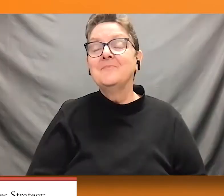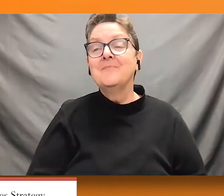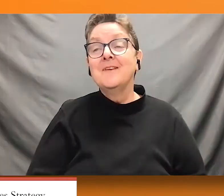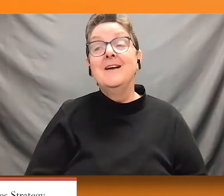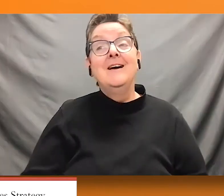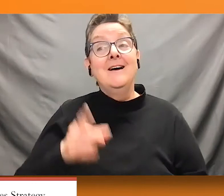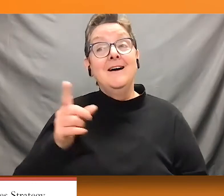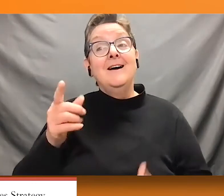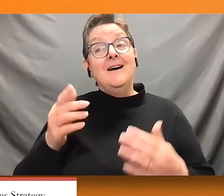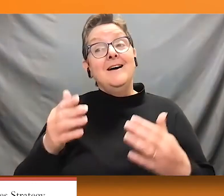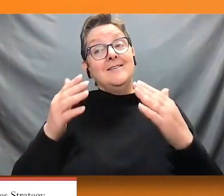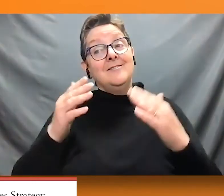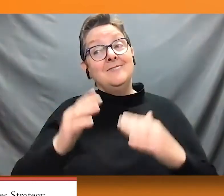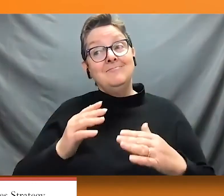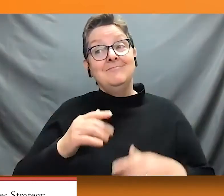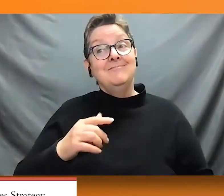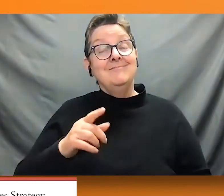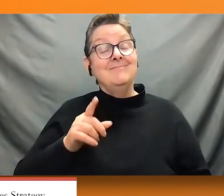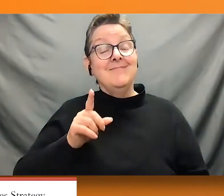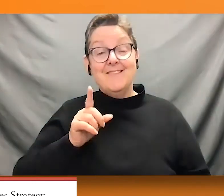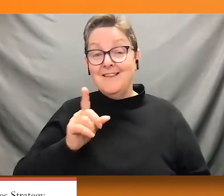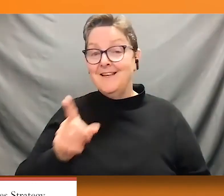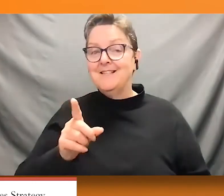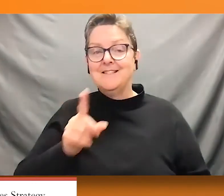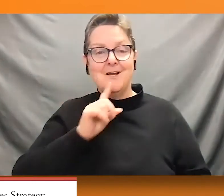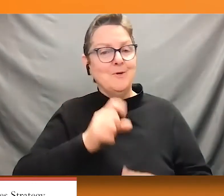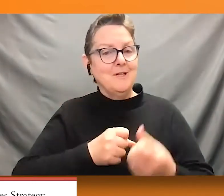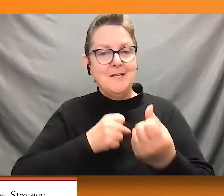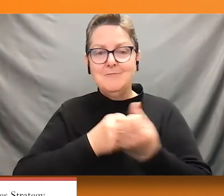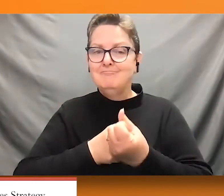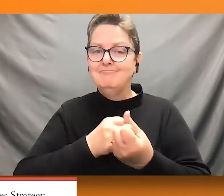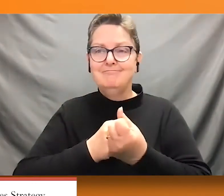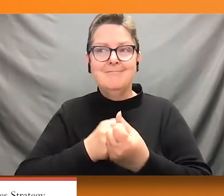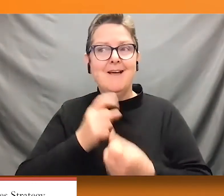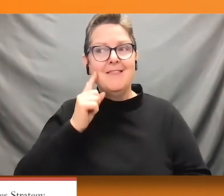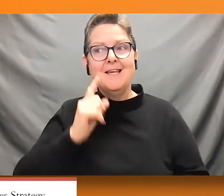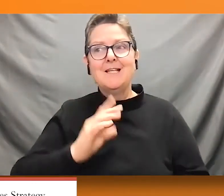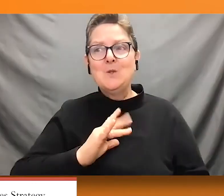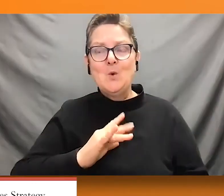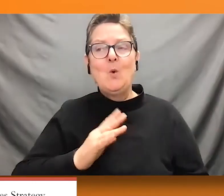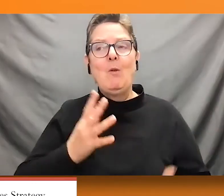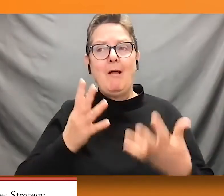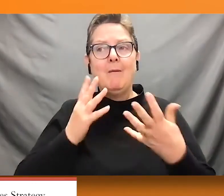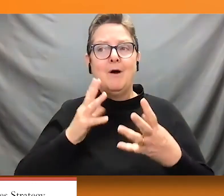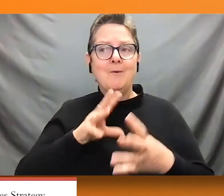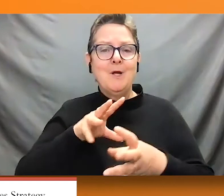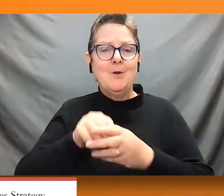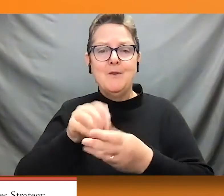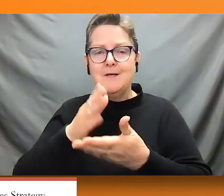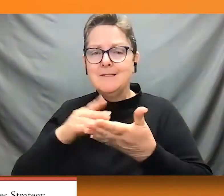Here's another one that I-- I really think this is really cool and I would really like to try this in a study at some point